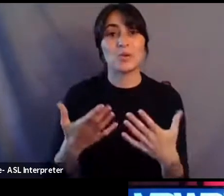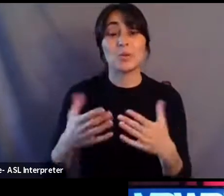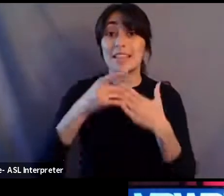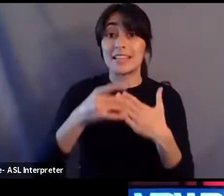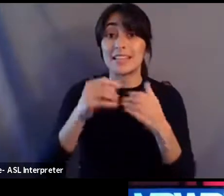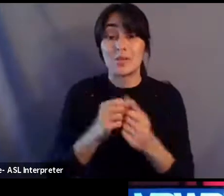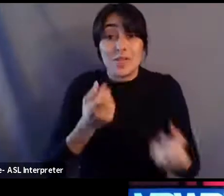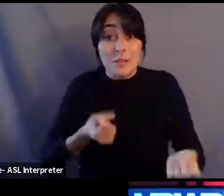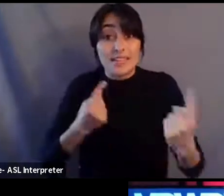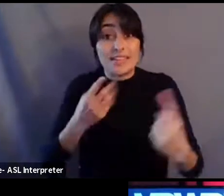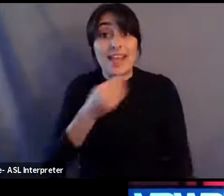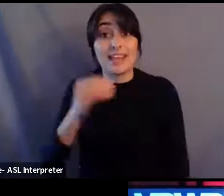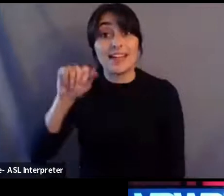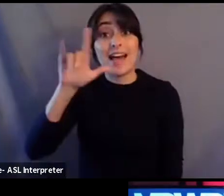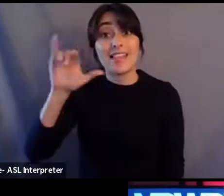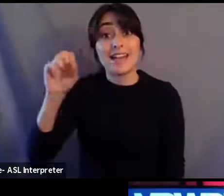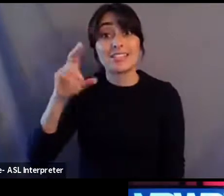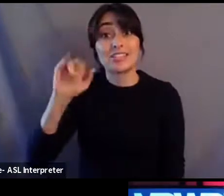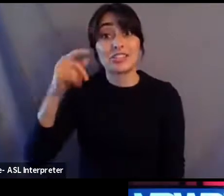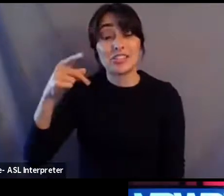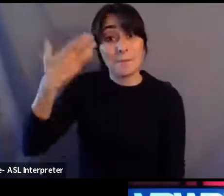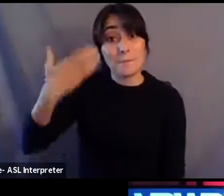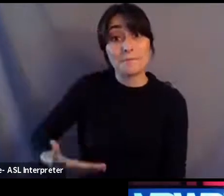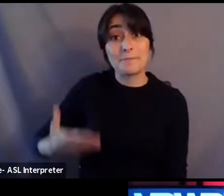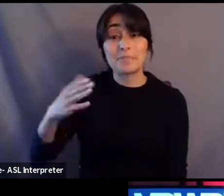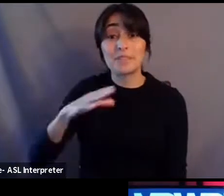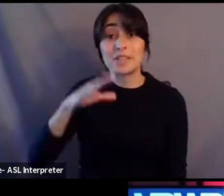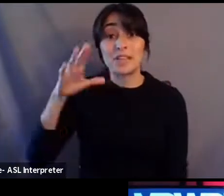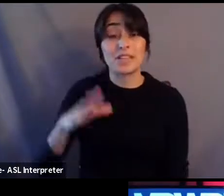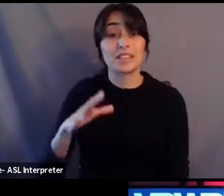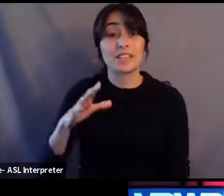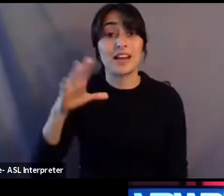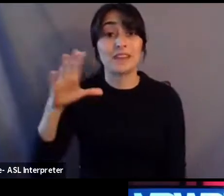I am your host, Melinda Briana Epler, the Founder & CEO of Change Catalyst.